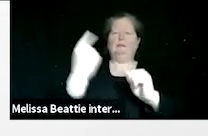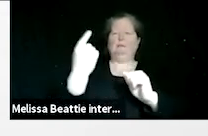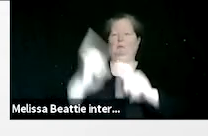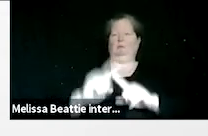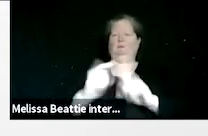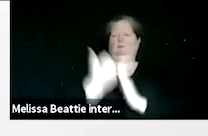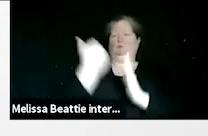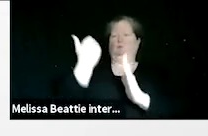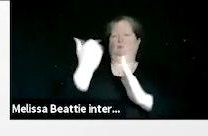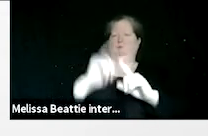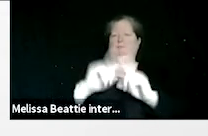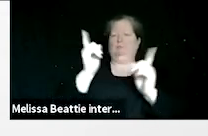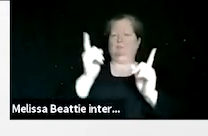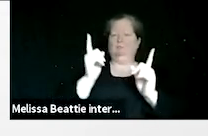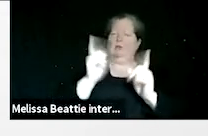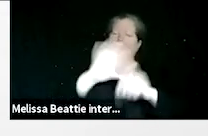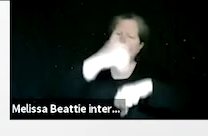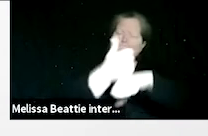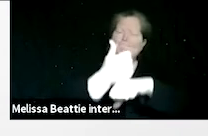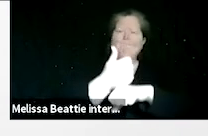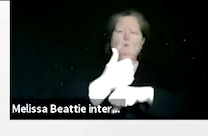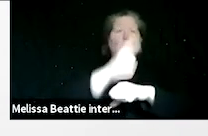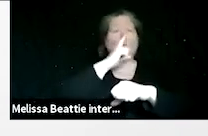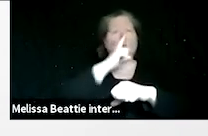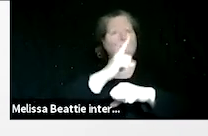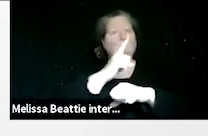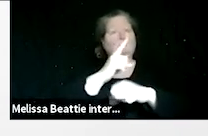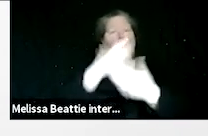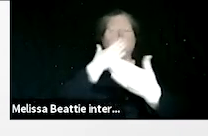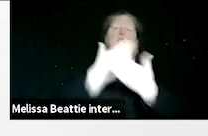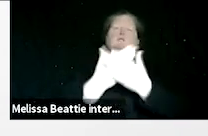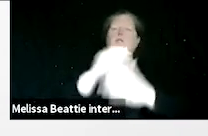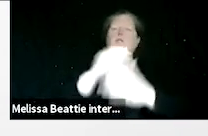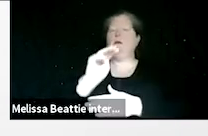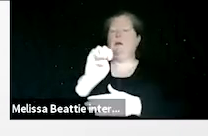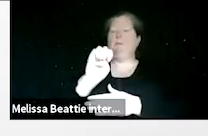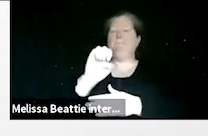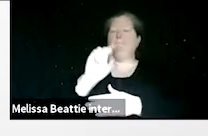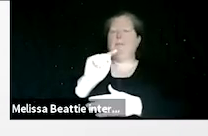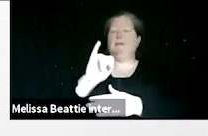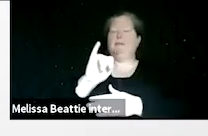meaningful metrics. As always, one of the biggest struggles around security awareness but